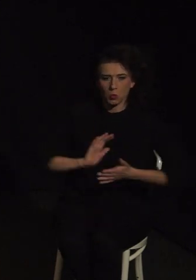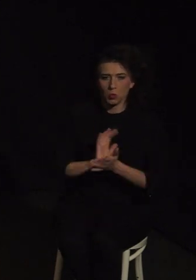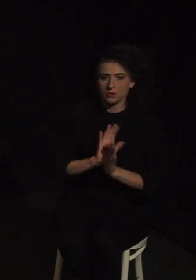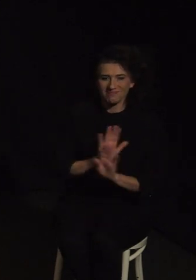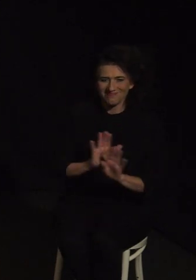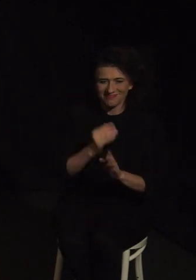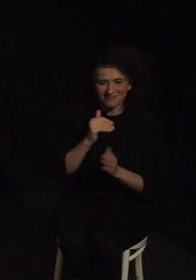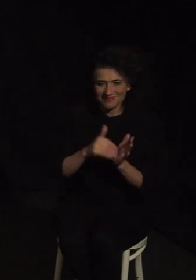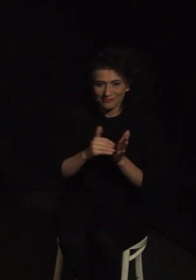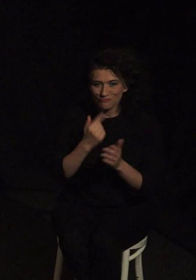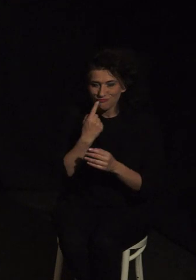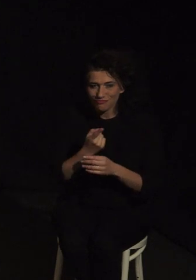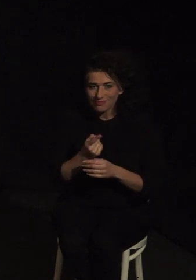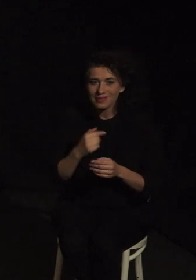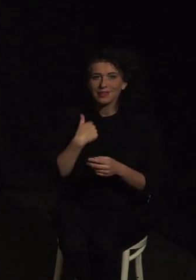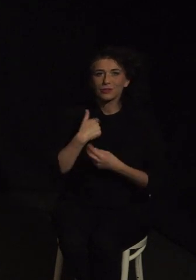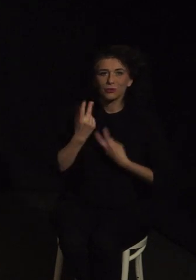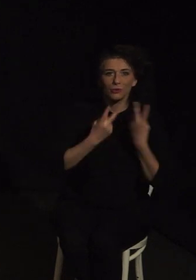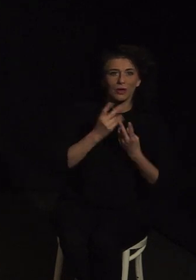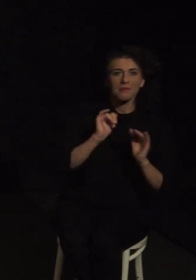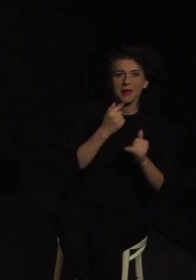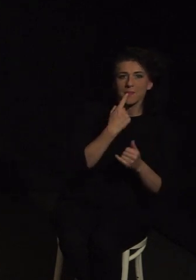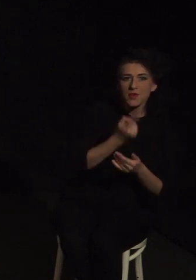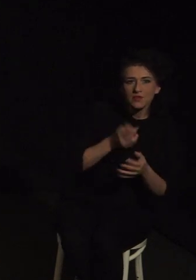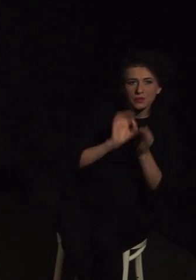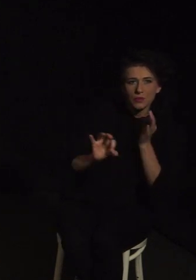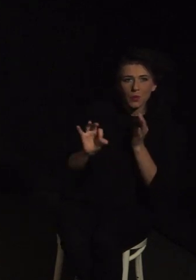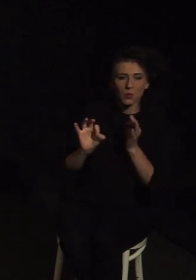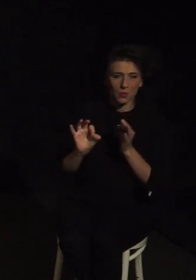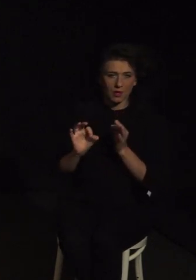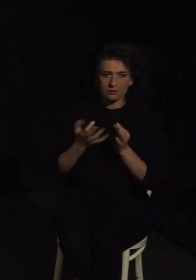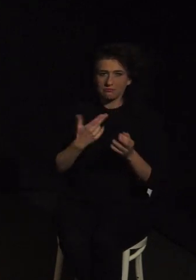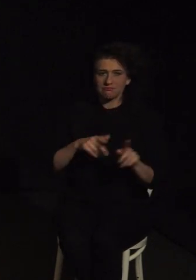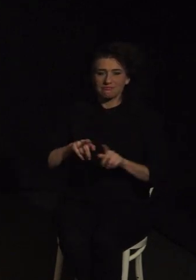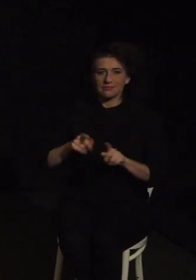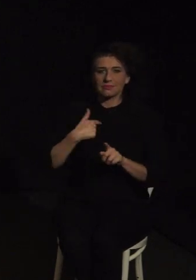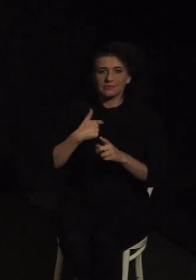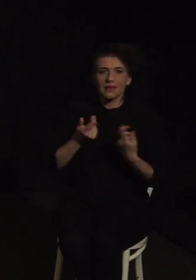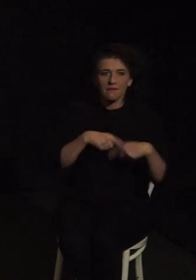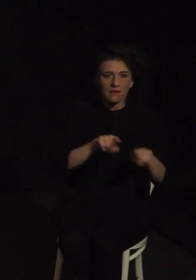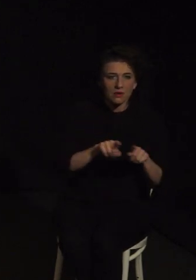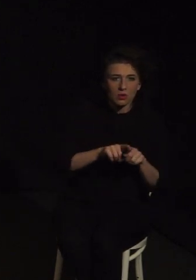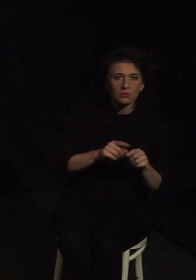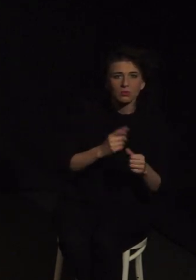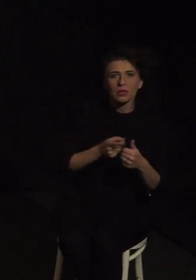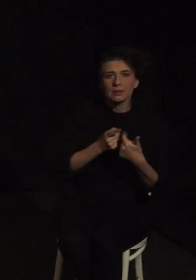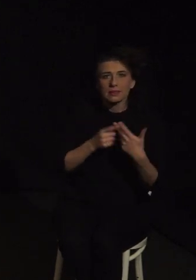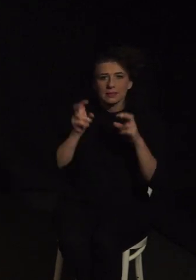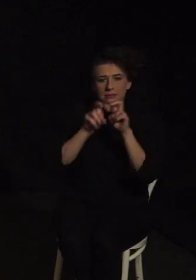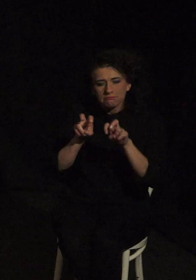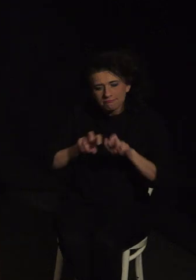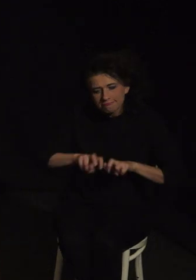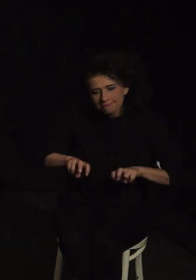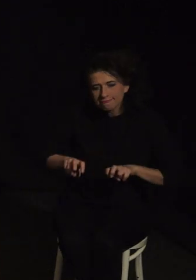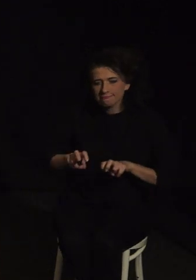I need to look for how to say it. It doesn't mean that I'm making an exploration